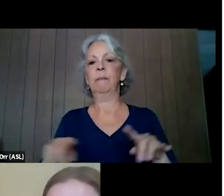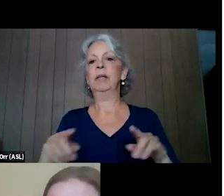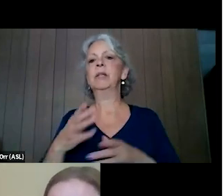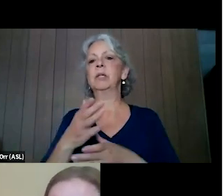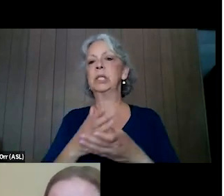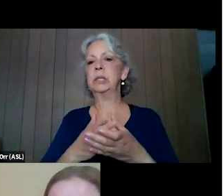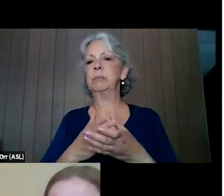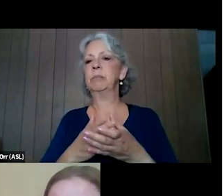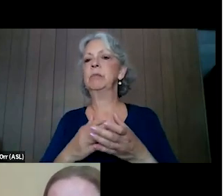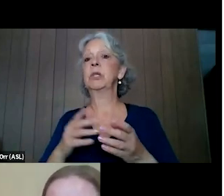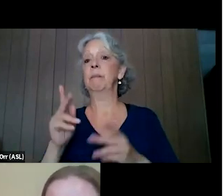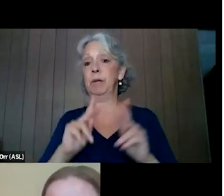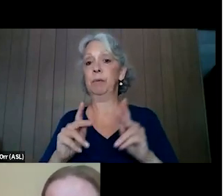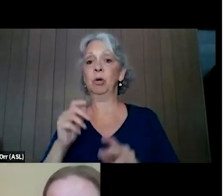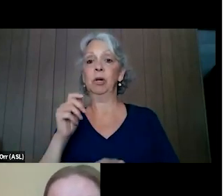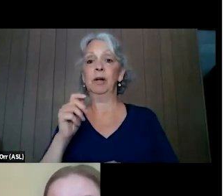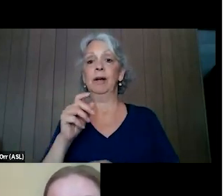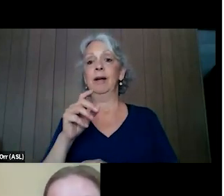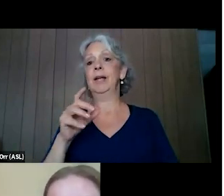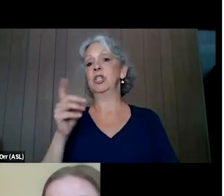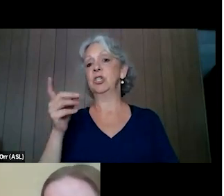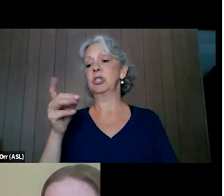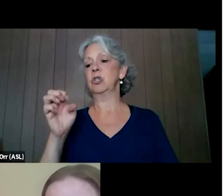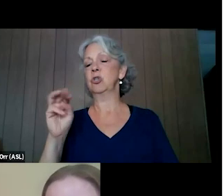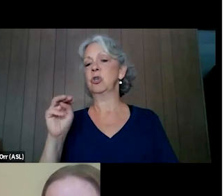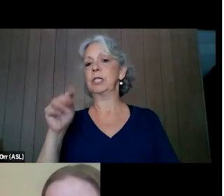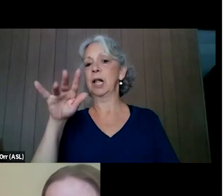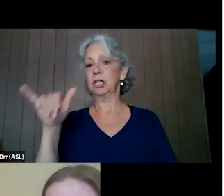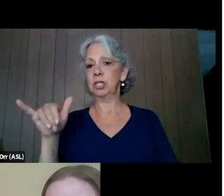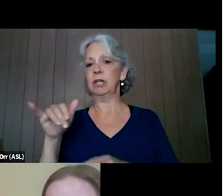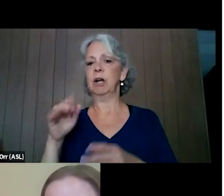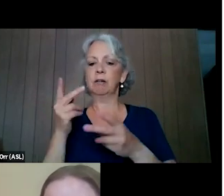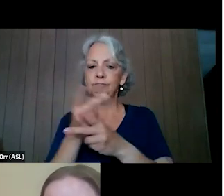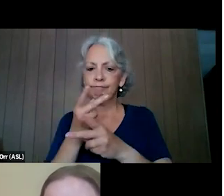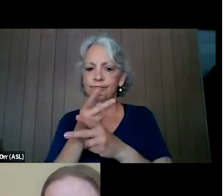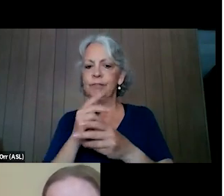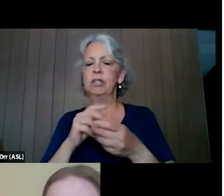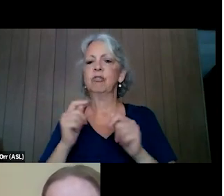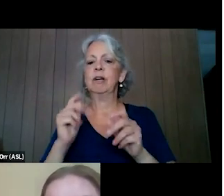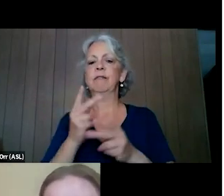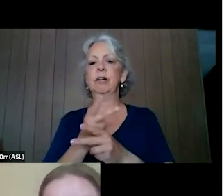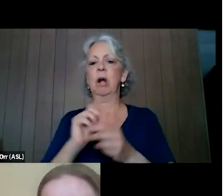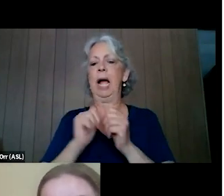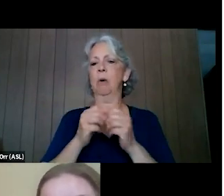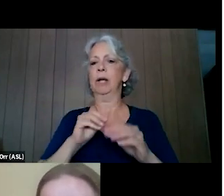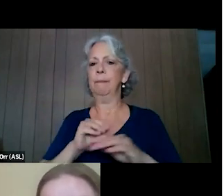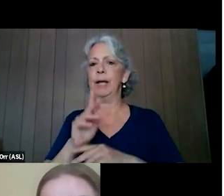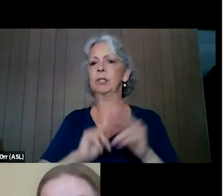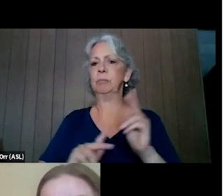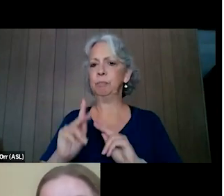getting involved with some of the research to figure out how it impacts people on a person-to-person level, because I will say that there are certain patients